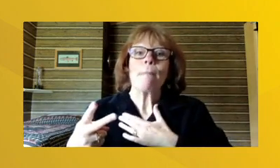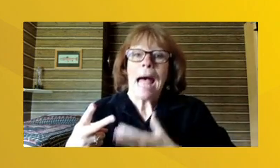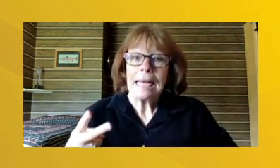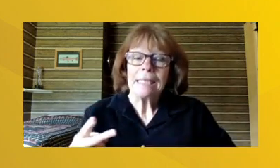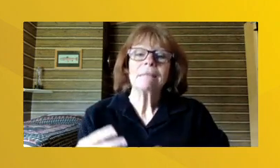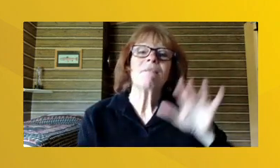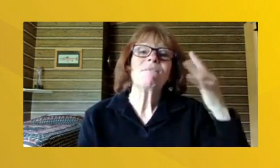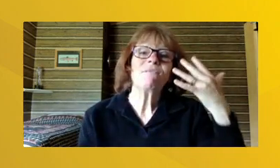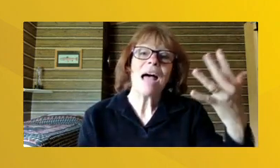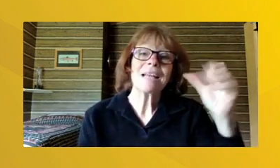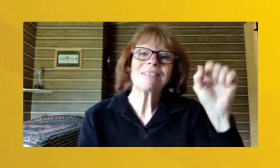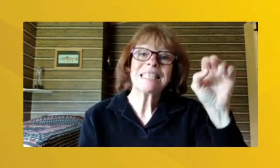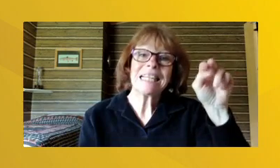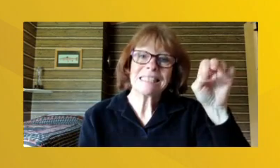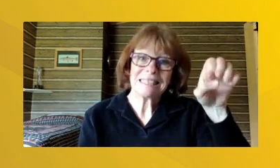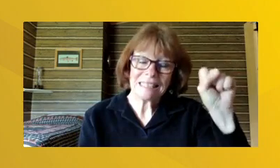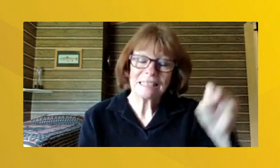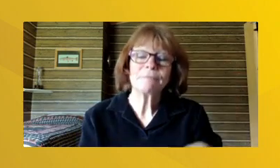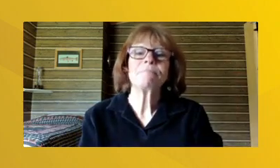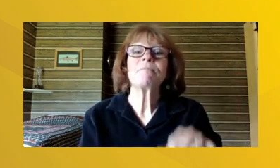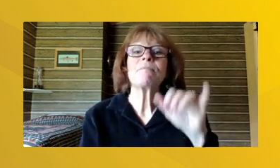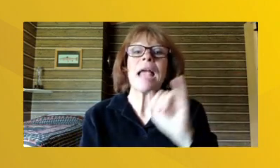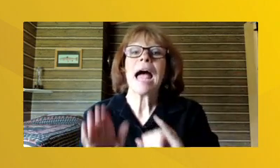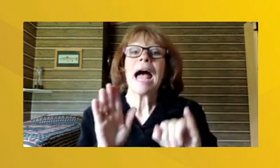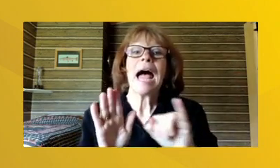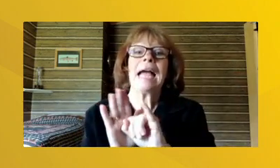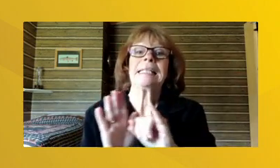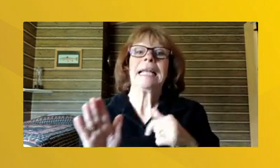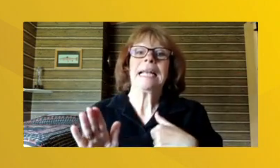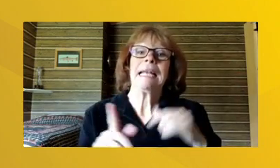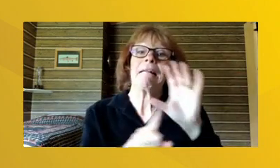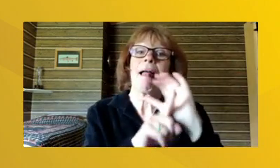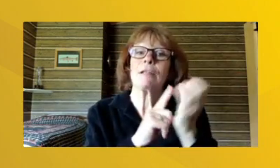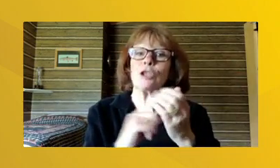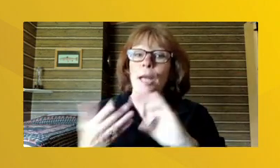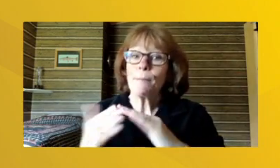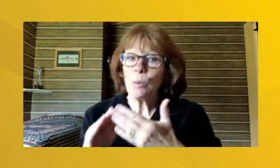Senses, identity, culture and community, and language and communication.